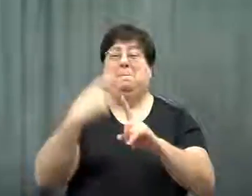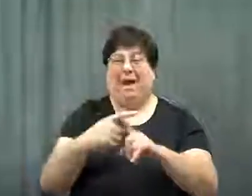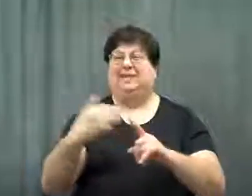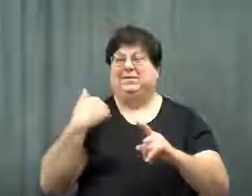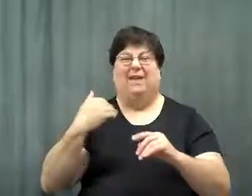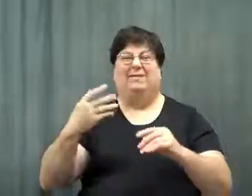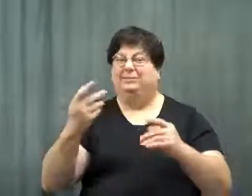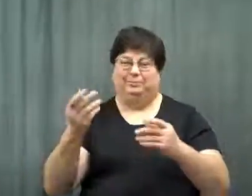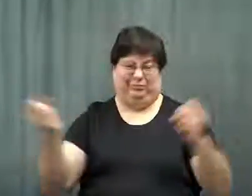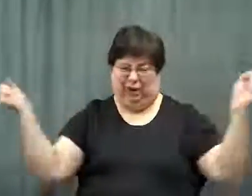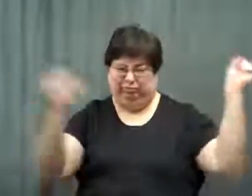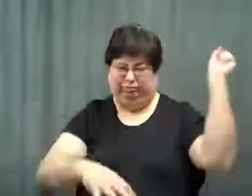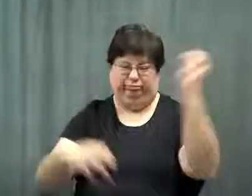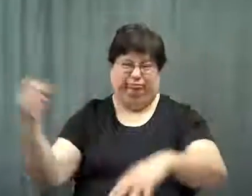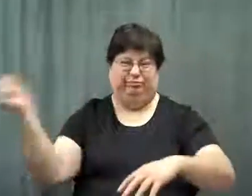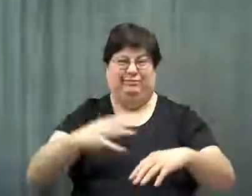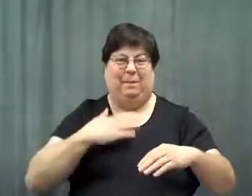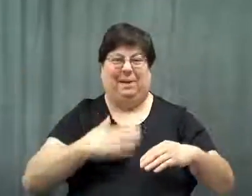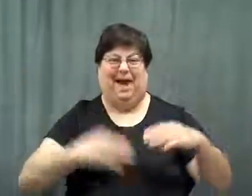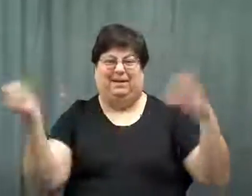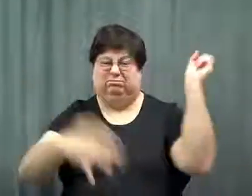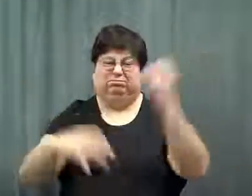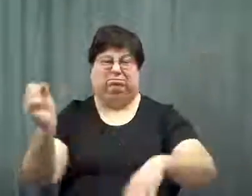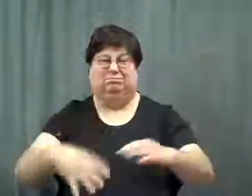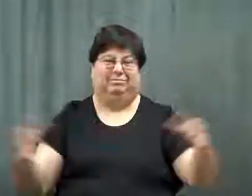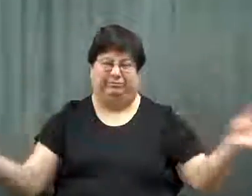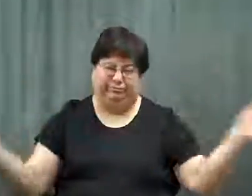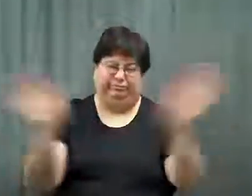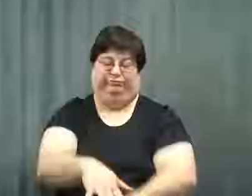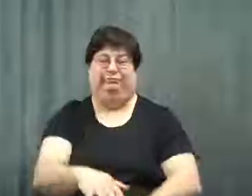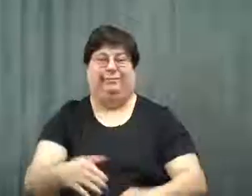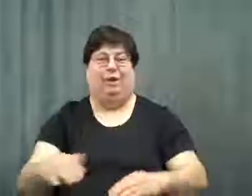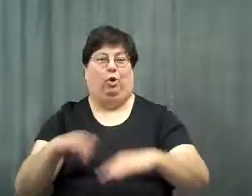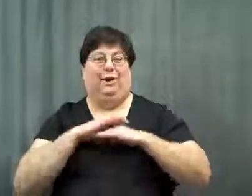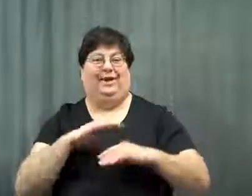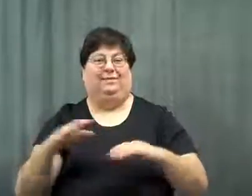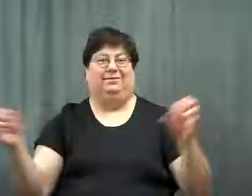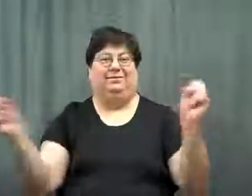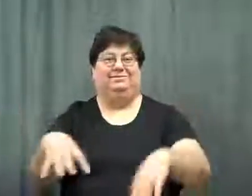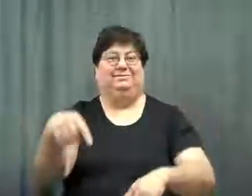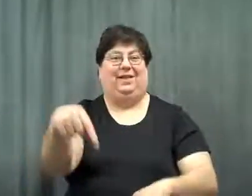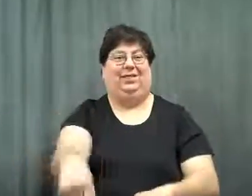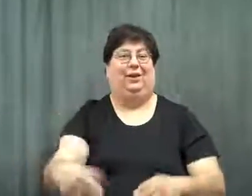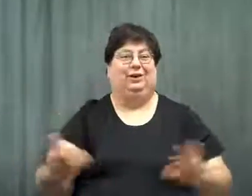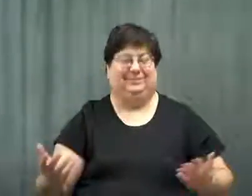There was also a mass grave at the site.